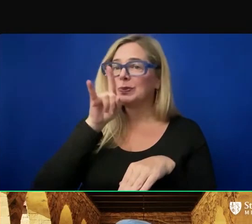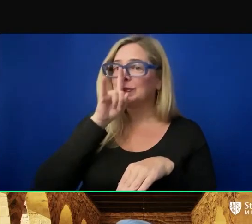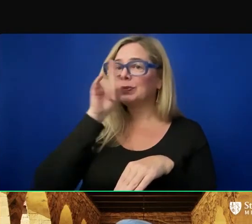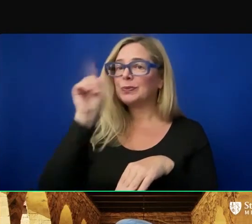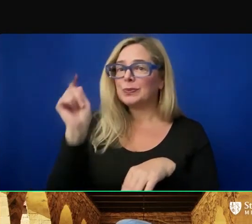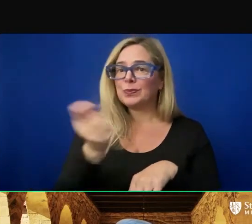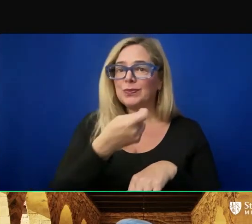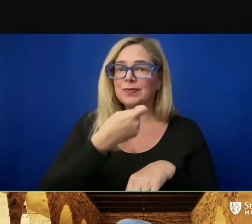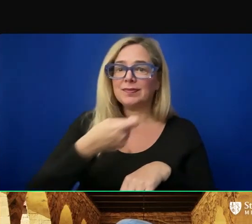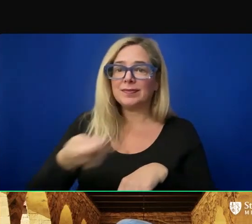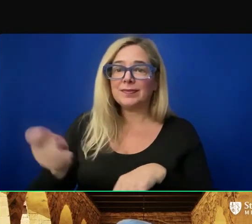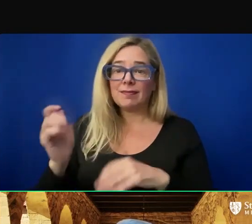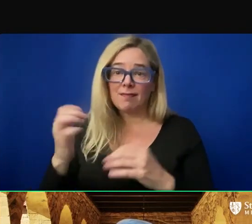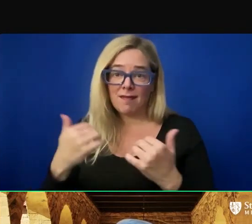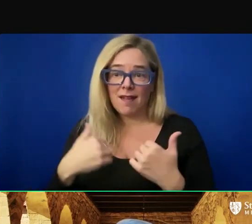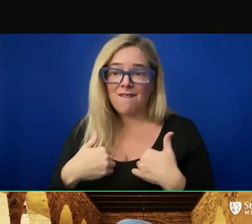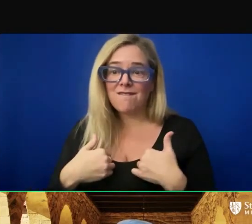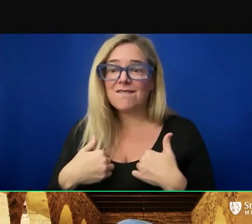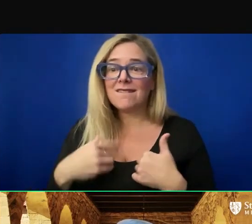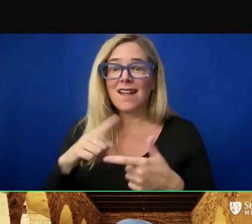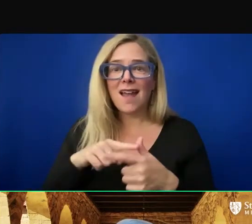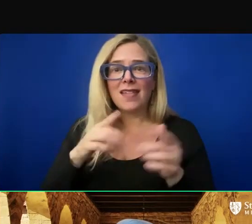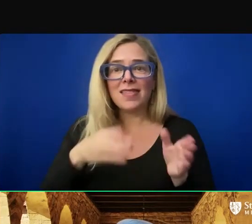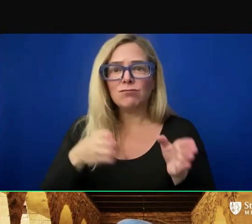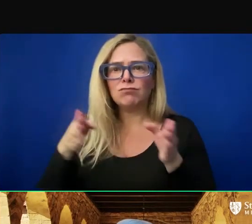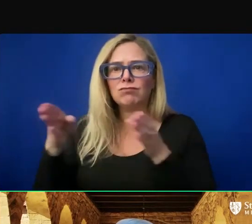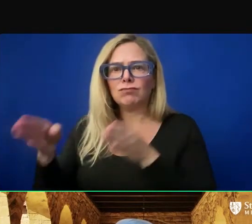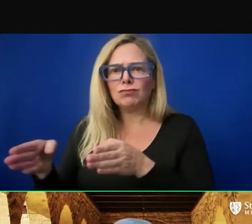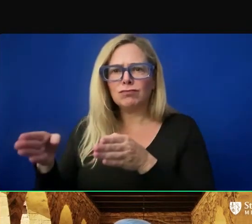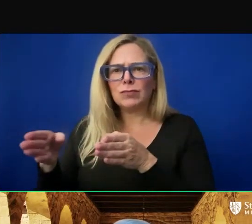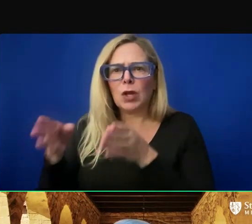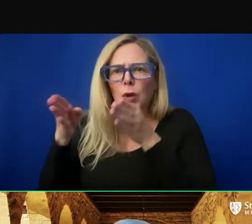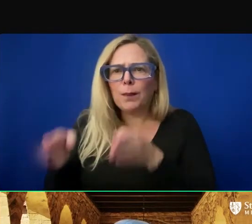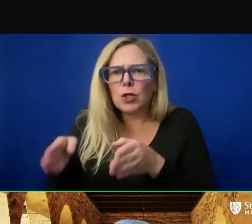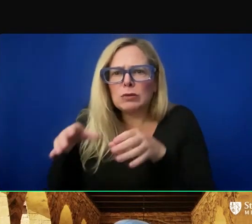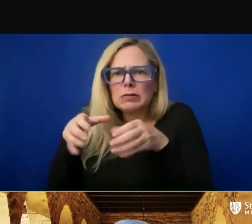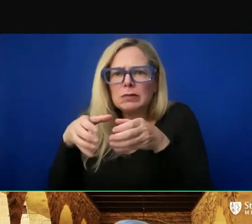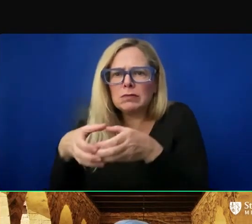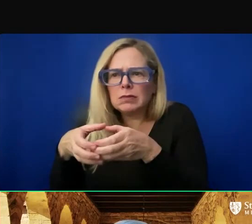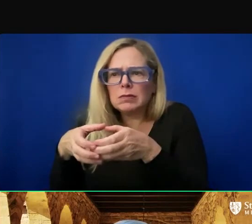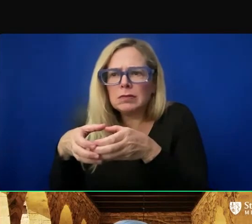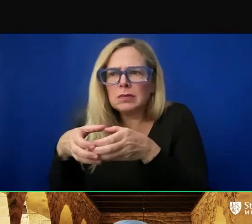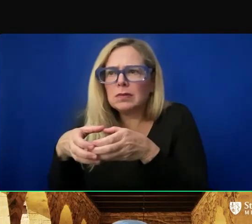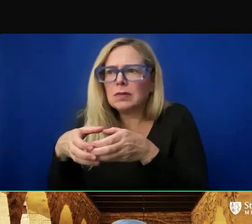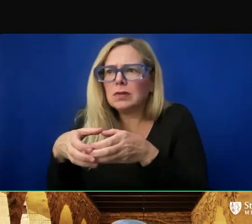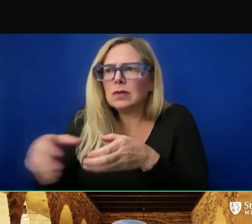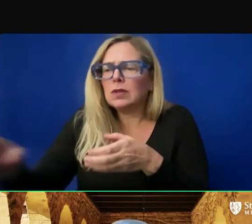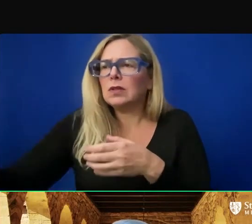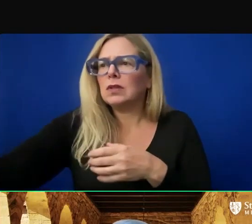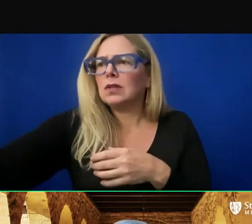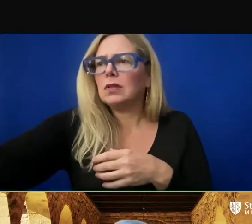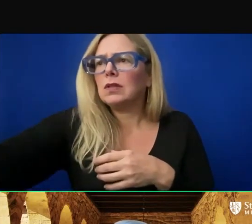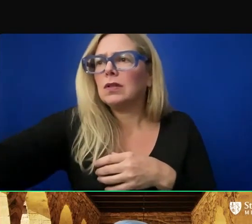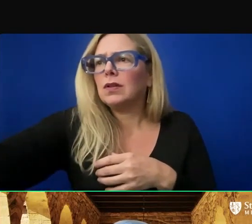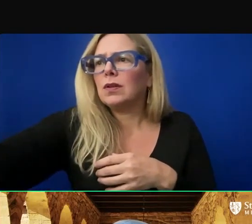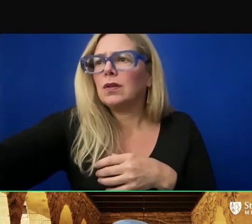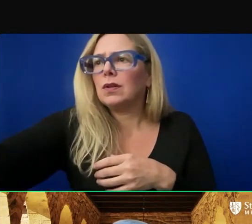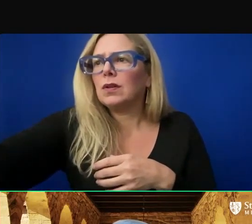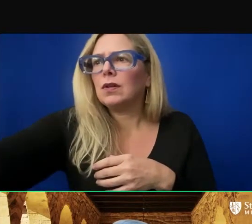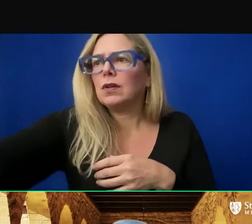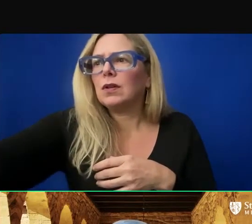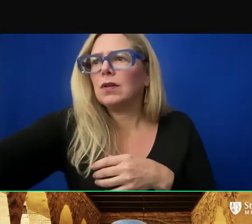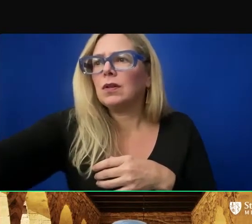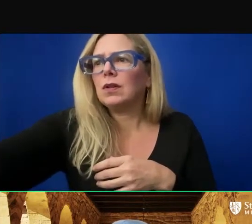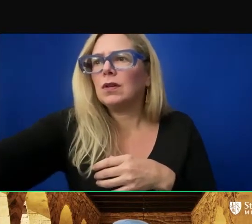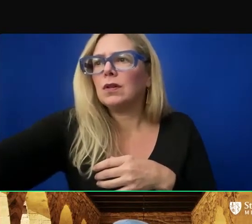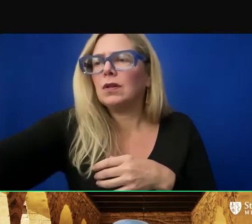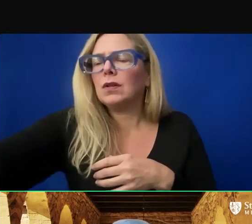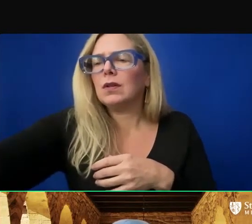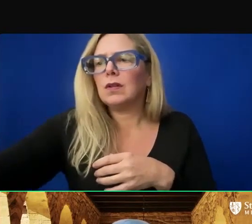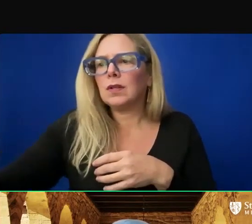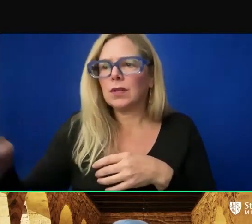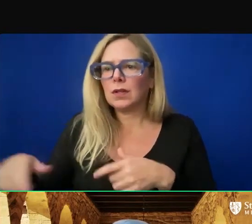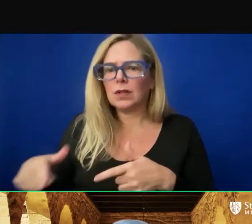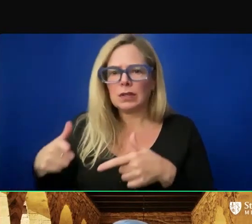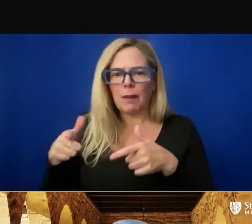And on the other side, shows people living in huddled masses in what would not be called homes,